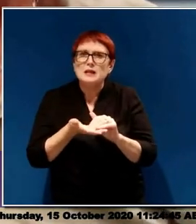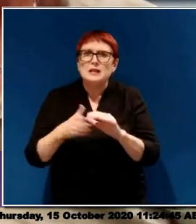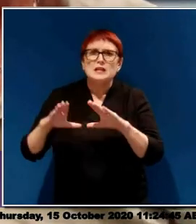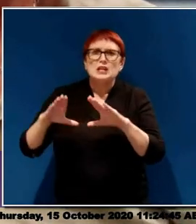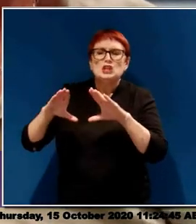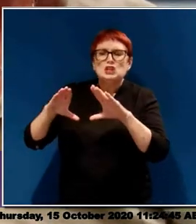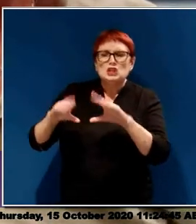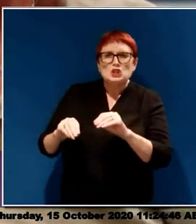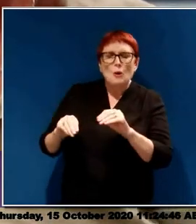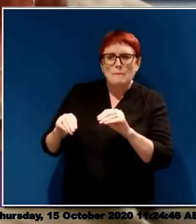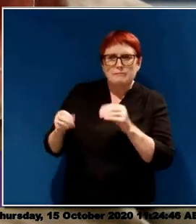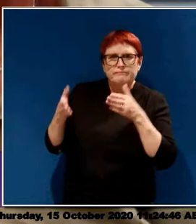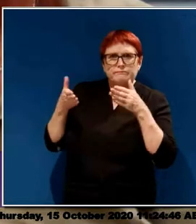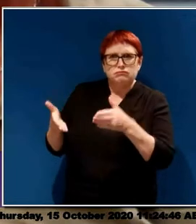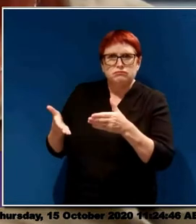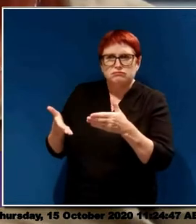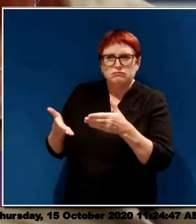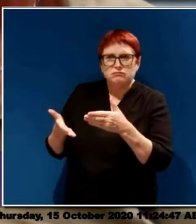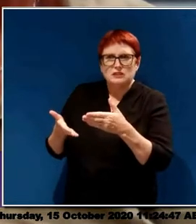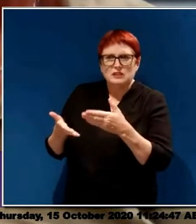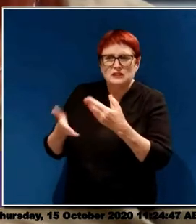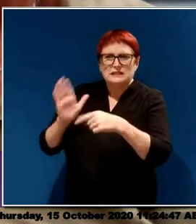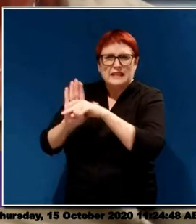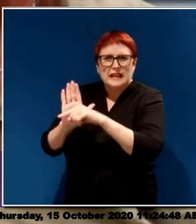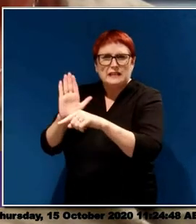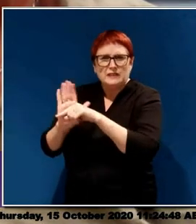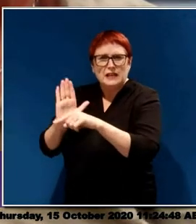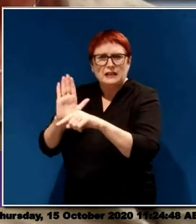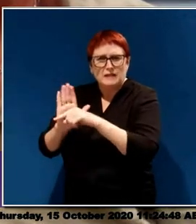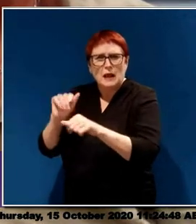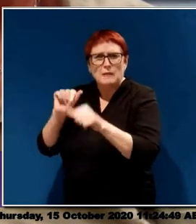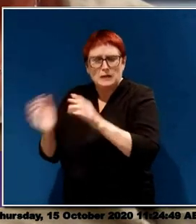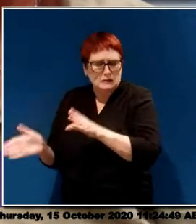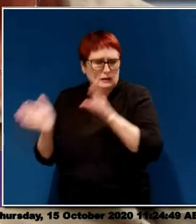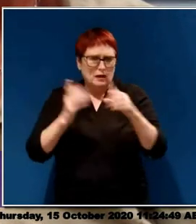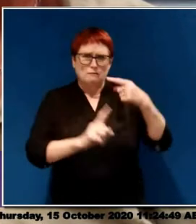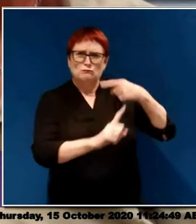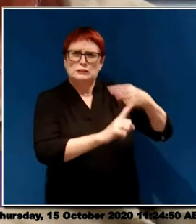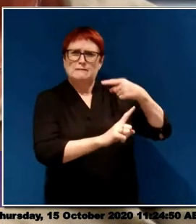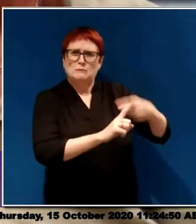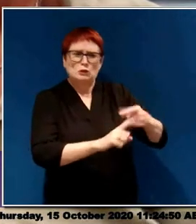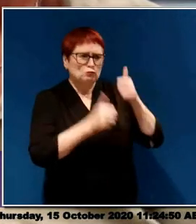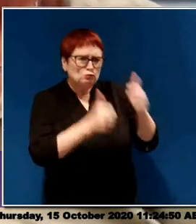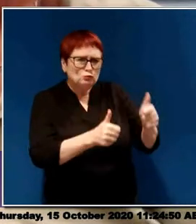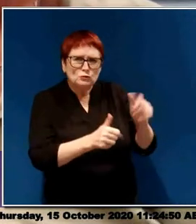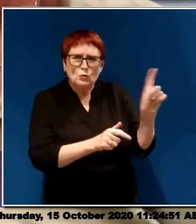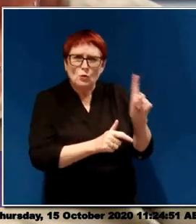and focus on what they are good at. That's all I really wanted to say.